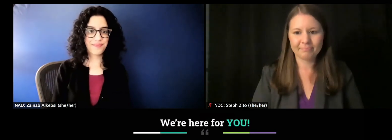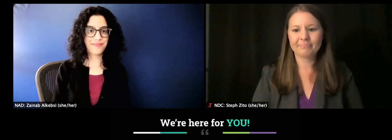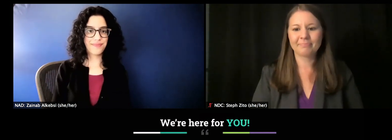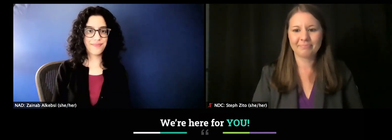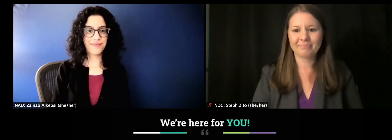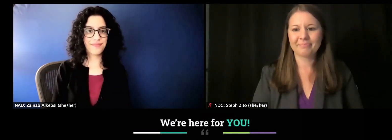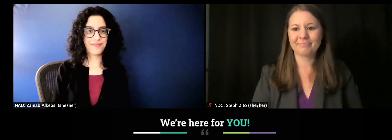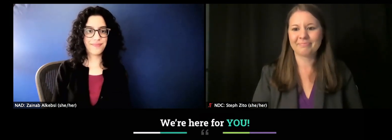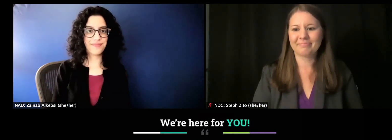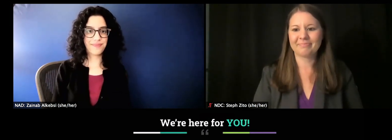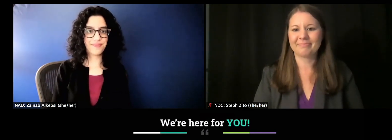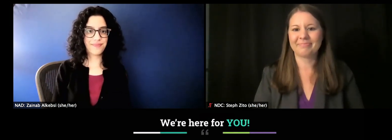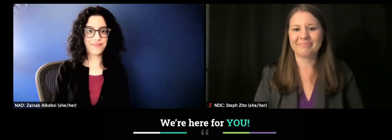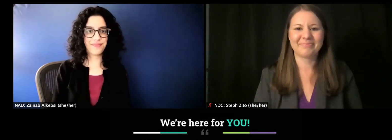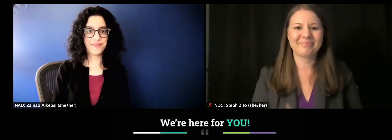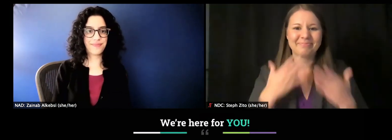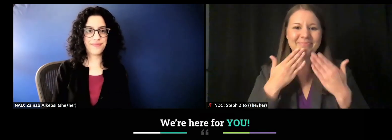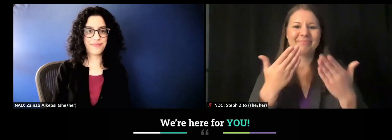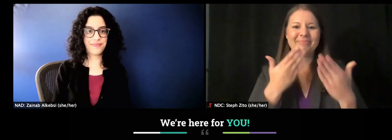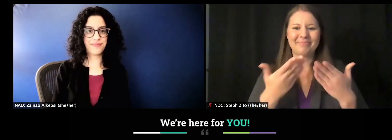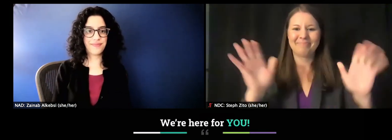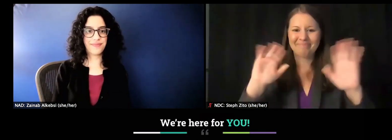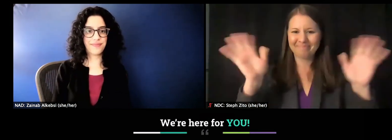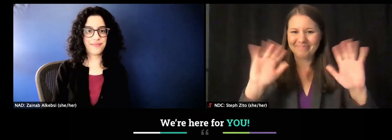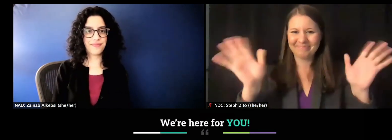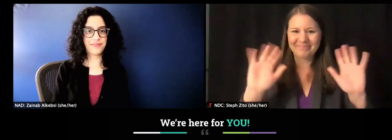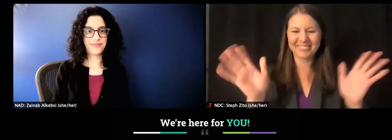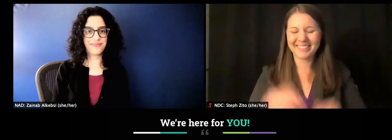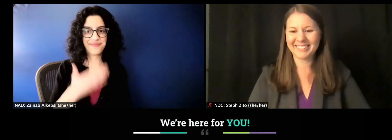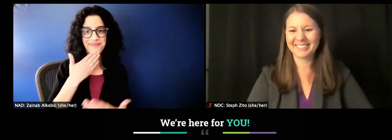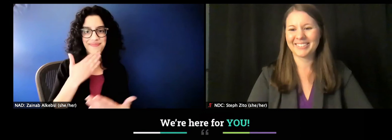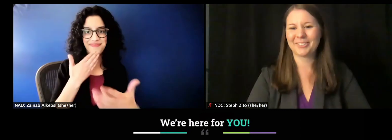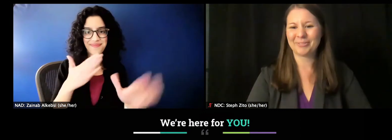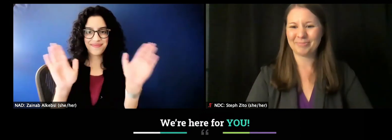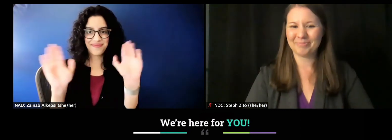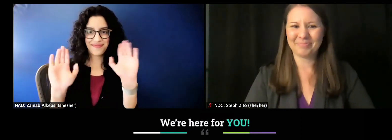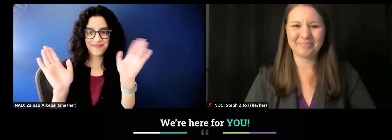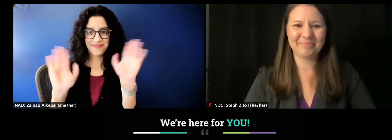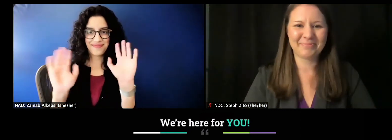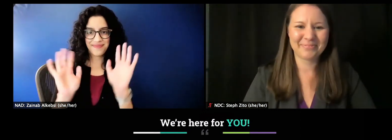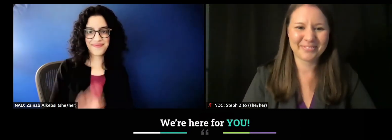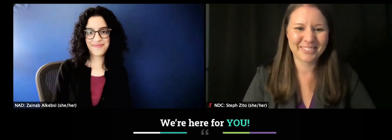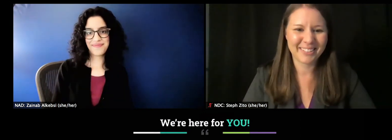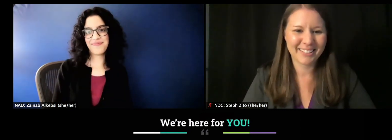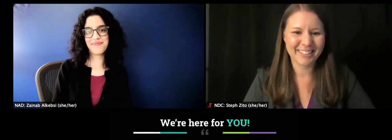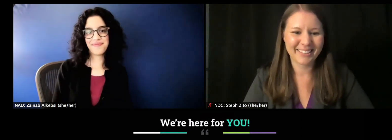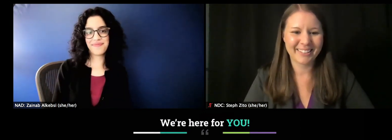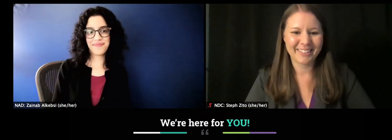Agreed. Thank you so much, folks. Have a good day. Thank you